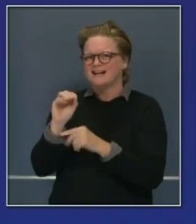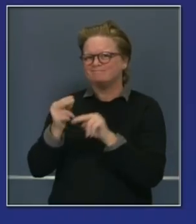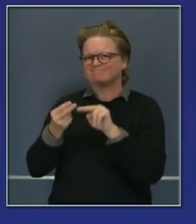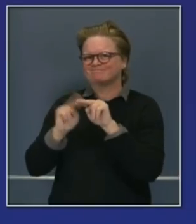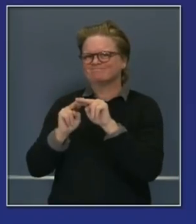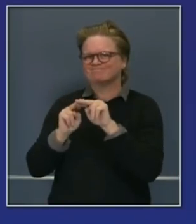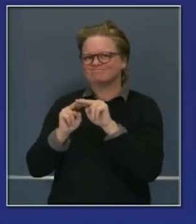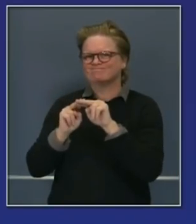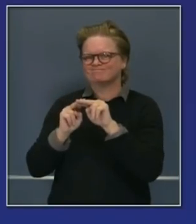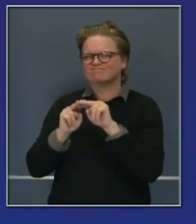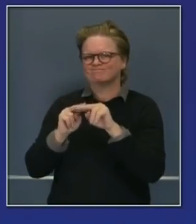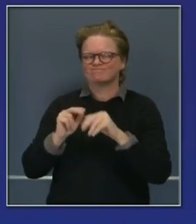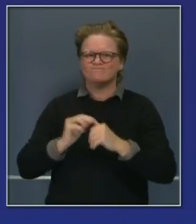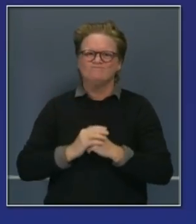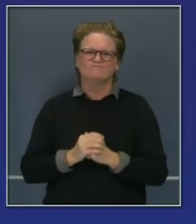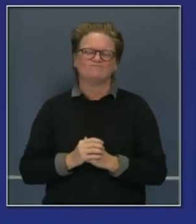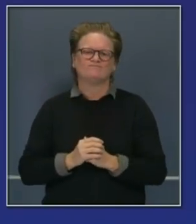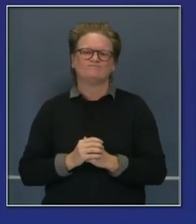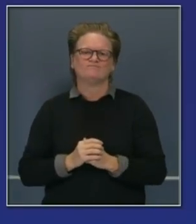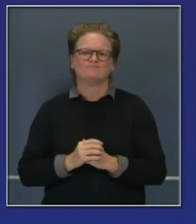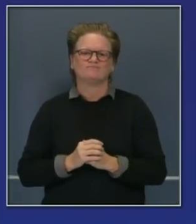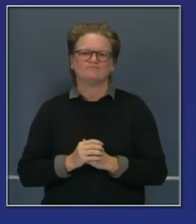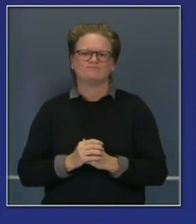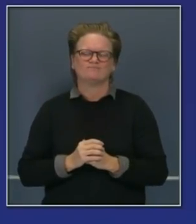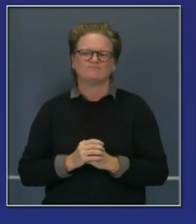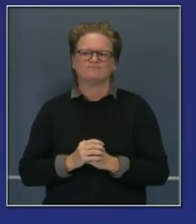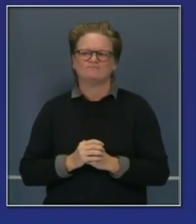NUMBER OF PATIENTS WITH COVID-19 IN OUR HOSPITAL SYSTEM. AS YOU CAN SEE HERE OVER THE LAST 14 DAY PERIOD, DECREASED